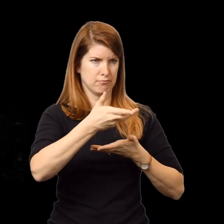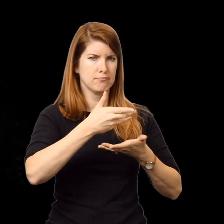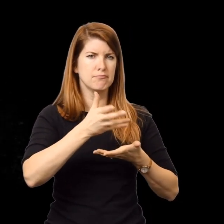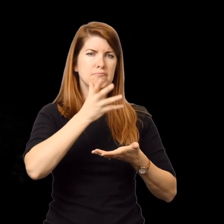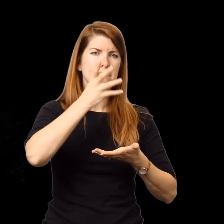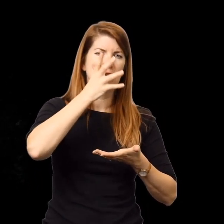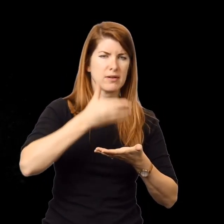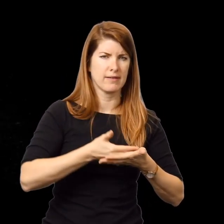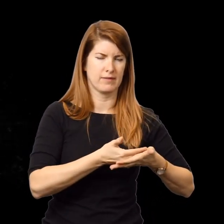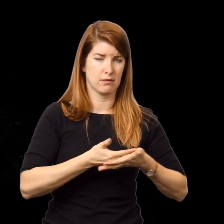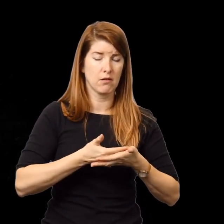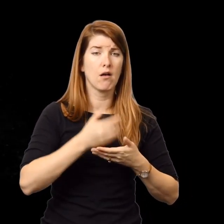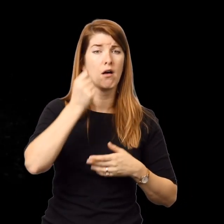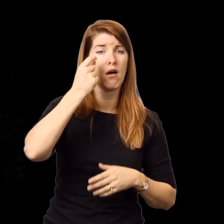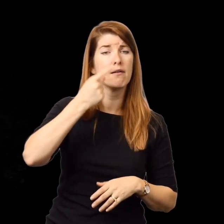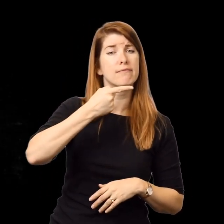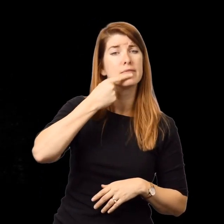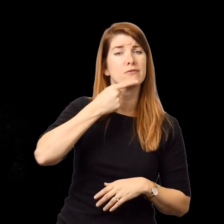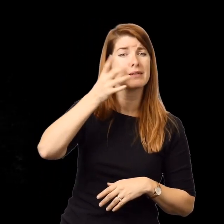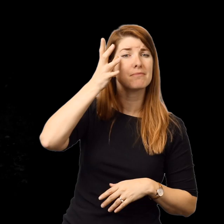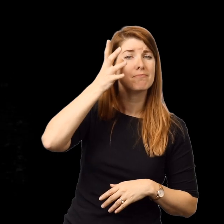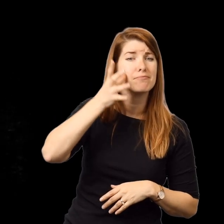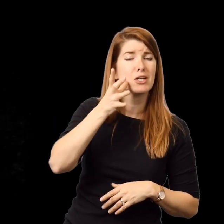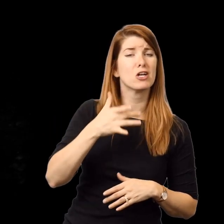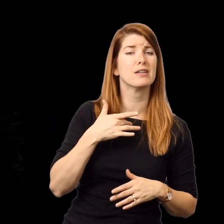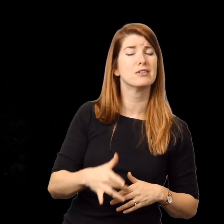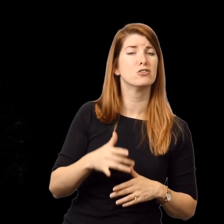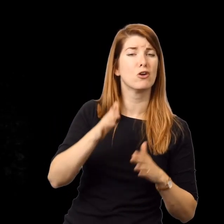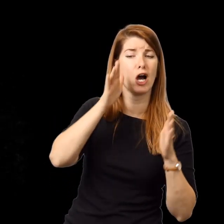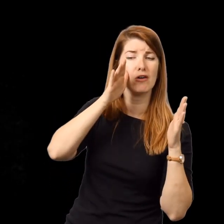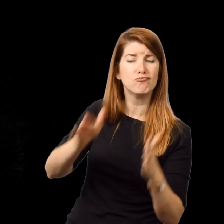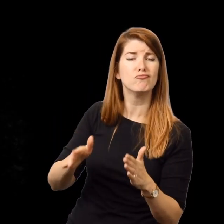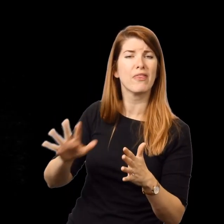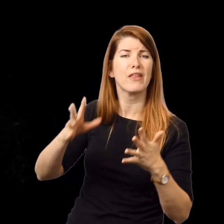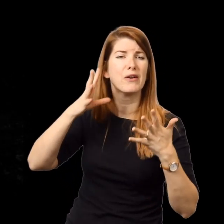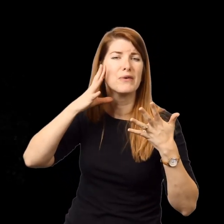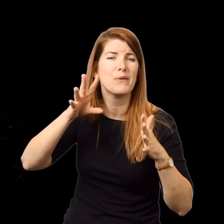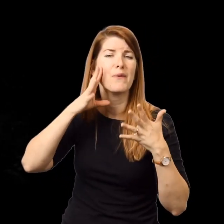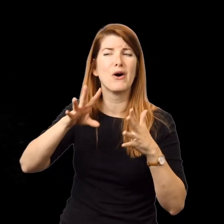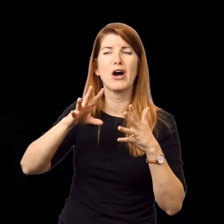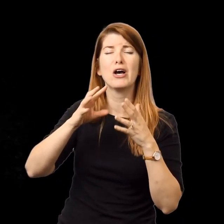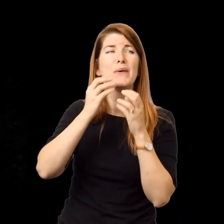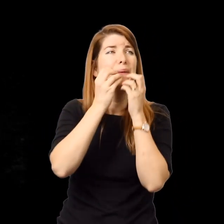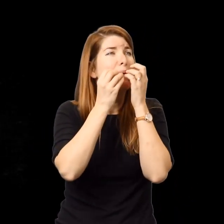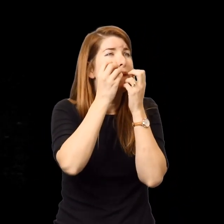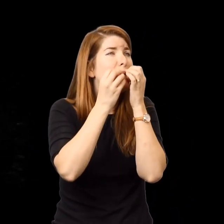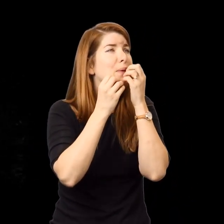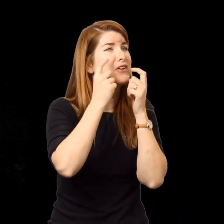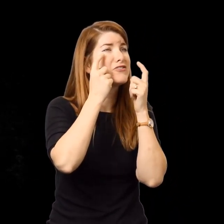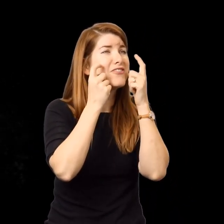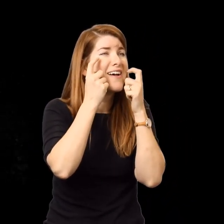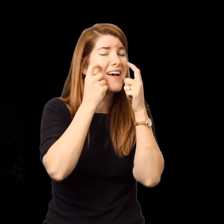Hearing parents are very used to tuning into their child's noises and sounds and cries